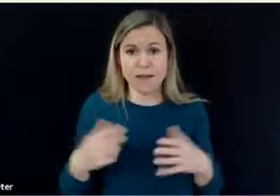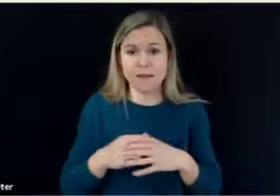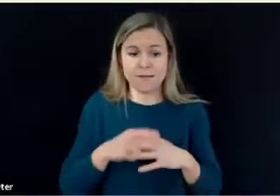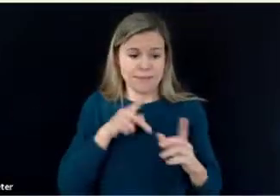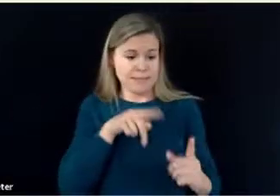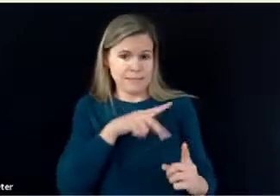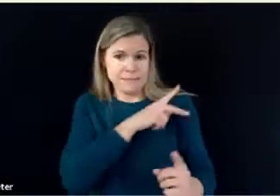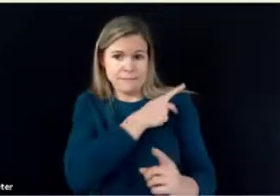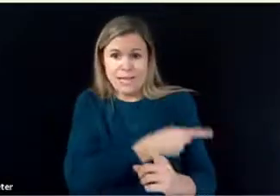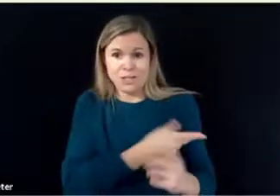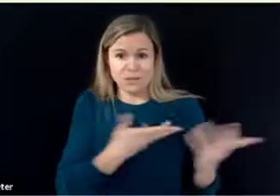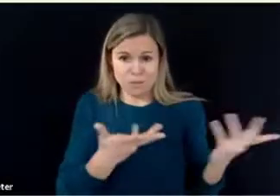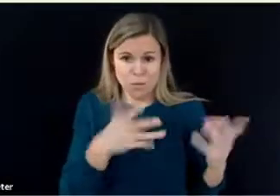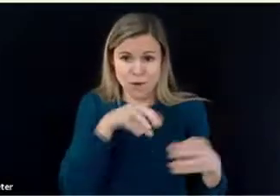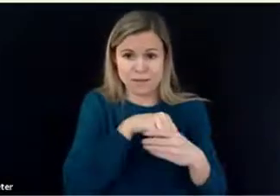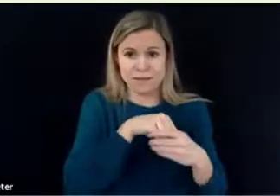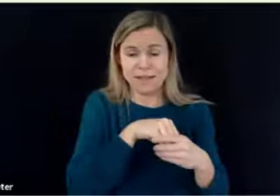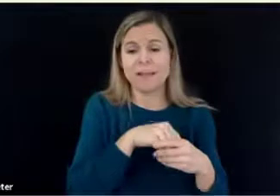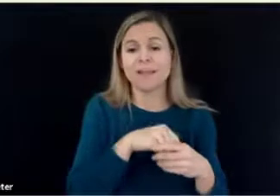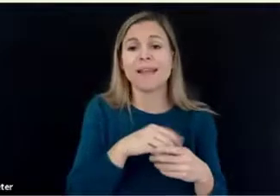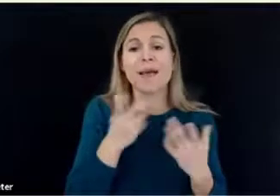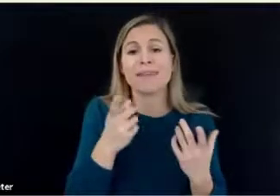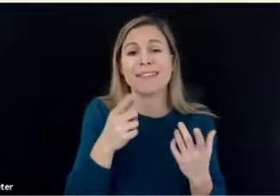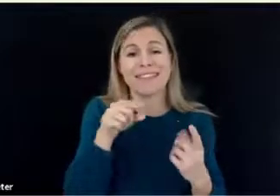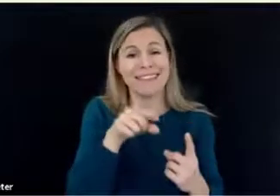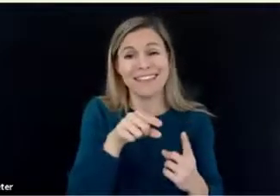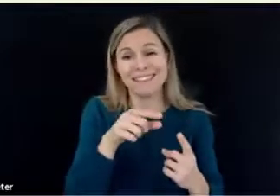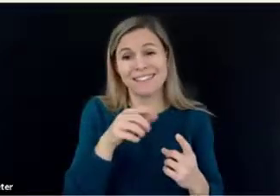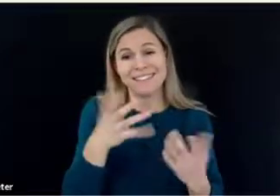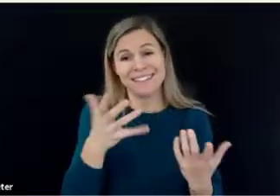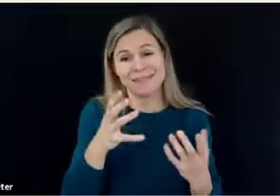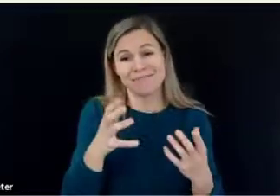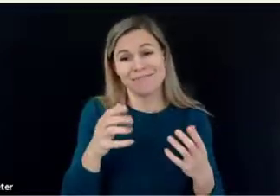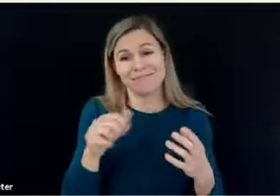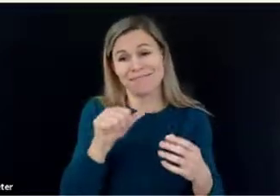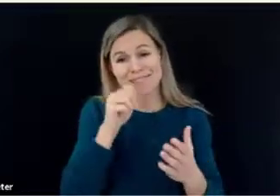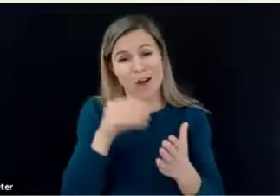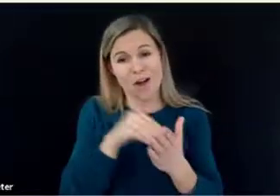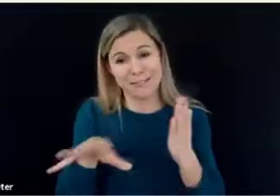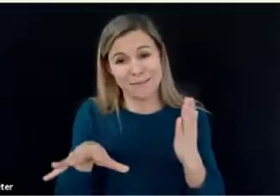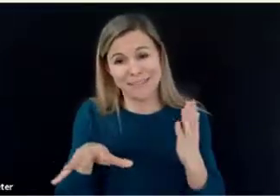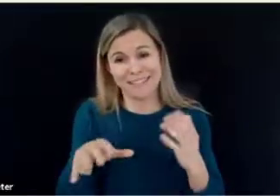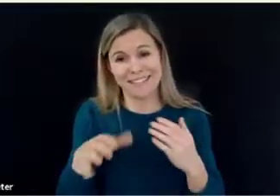This can be done very, very inexpensively compared to what it was 10 years ago,